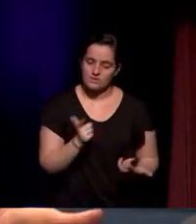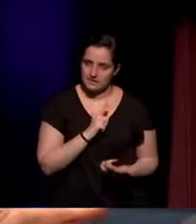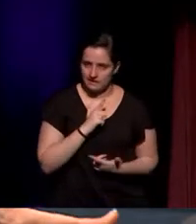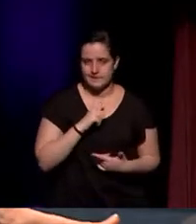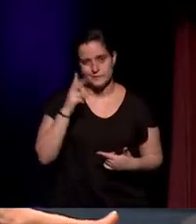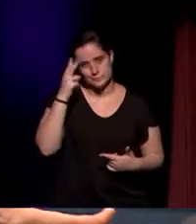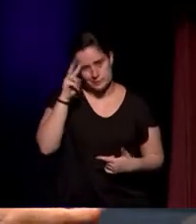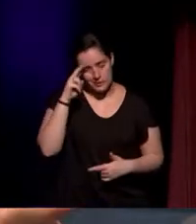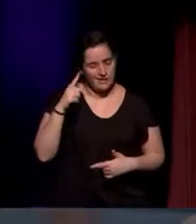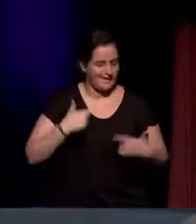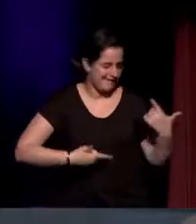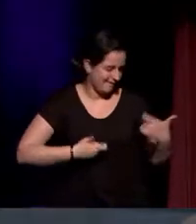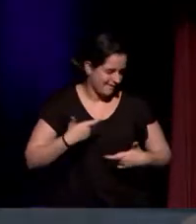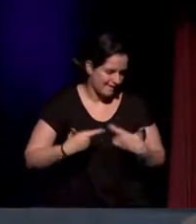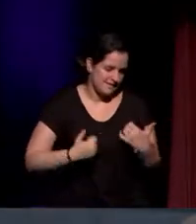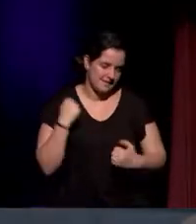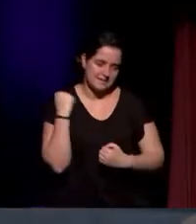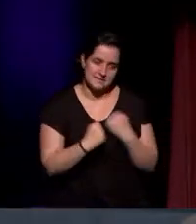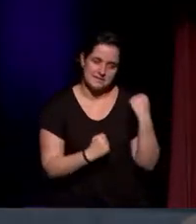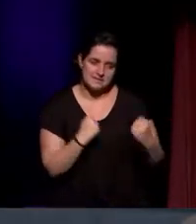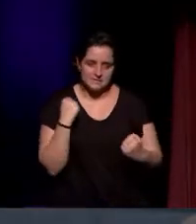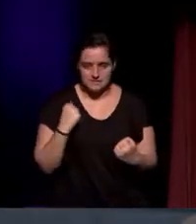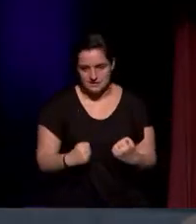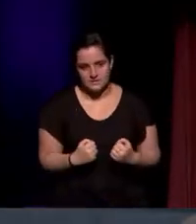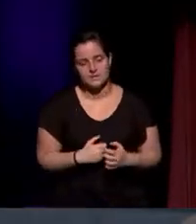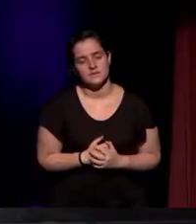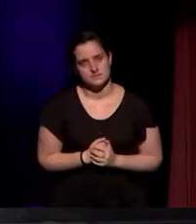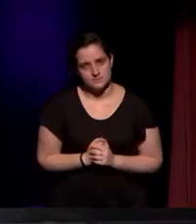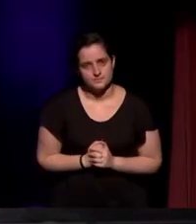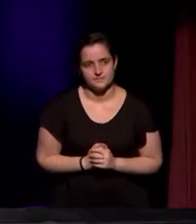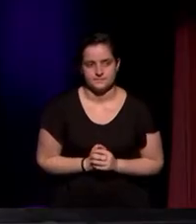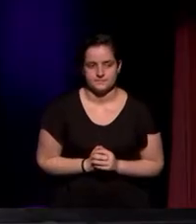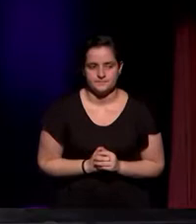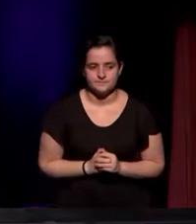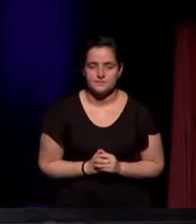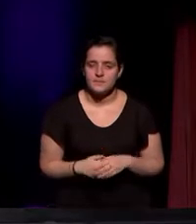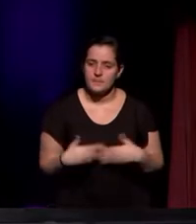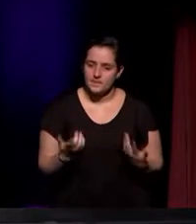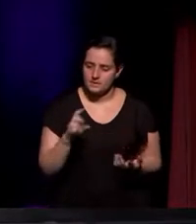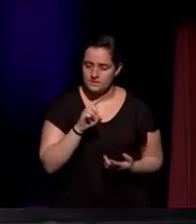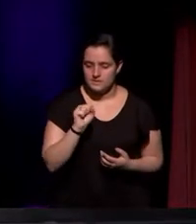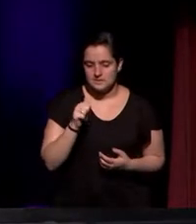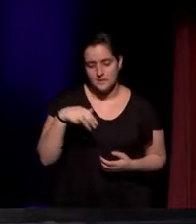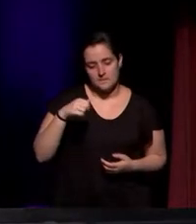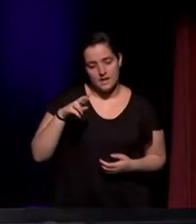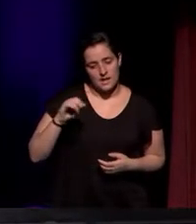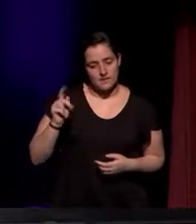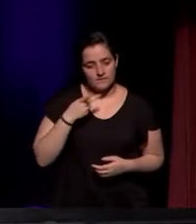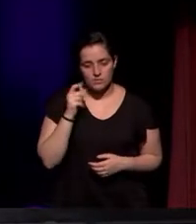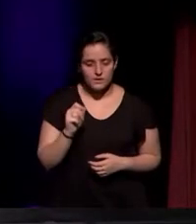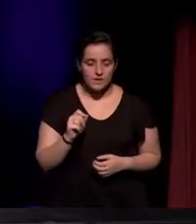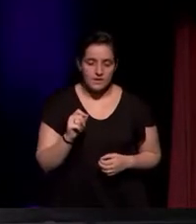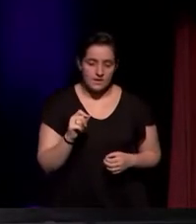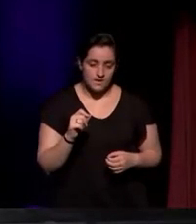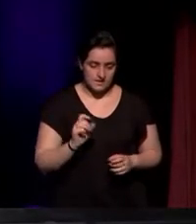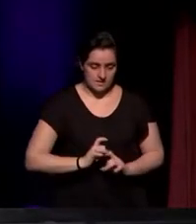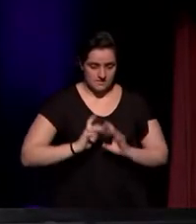and murders since those times past. So Samora Machel says that the emancipation of women it's not an act of charity